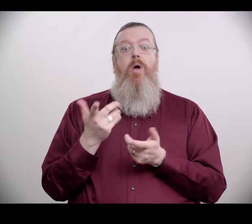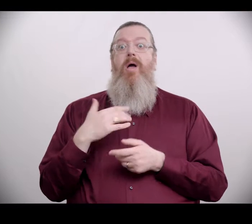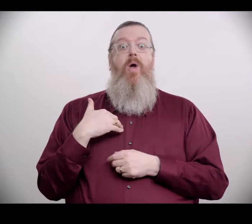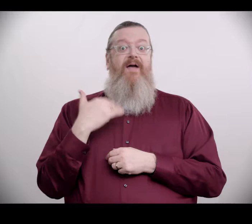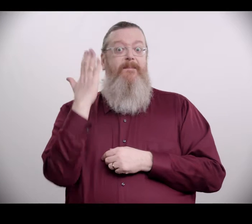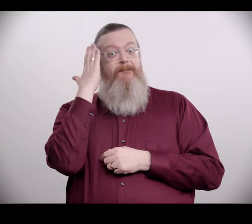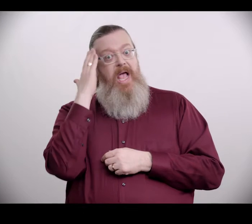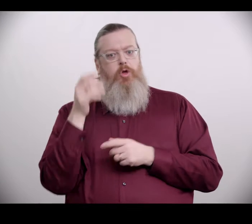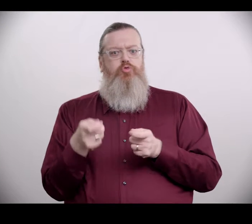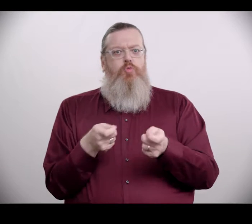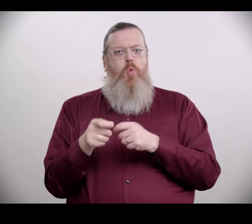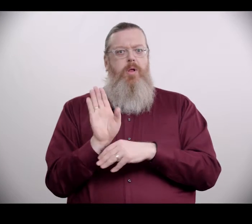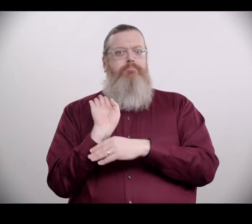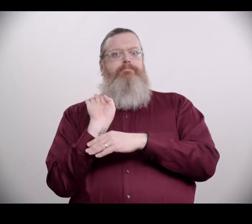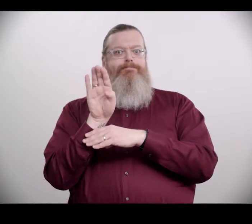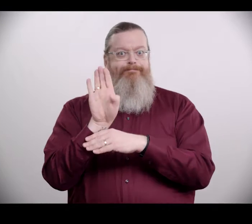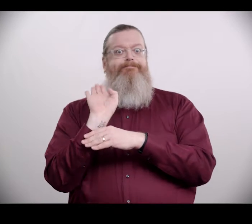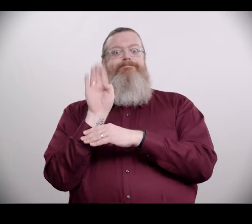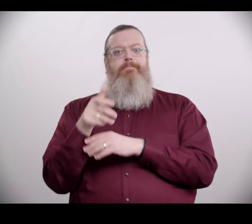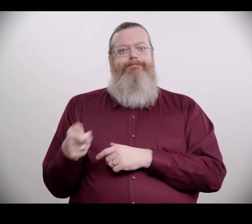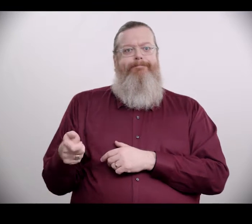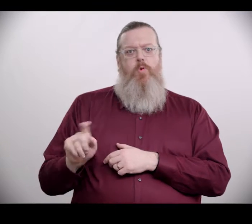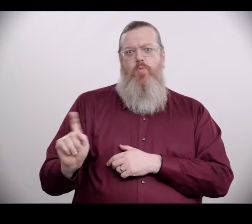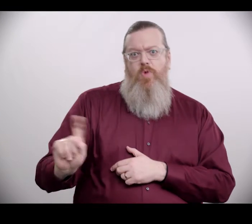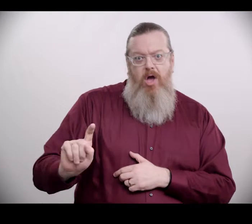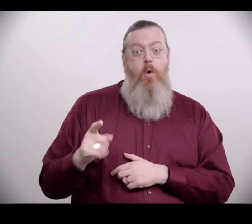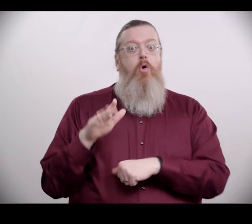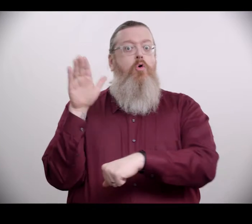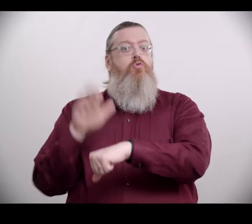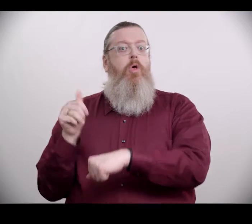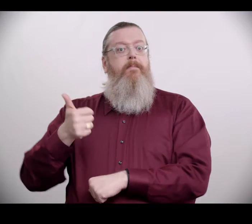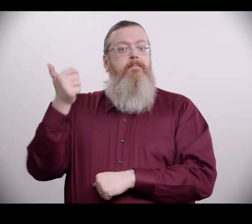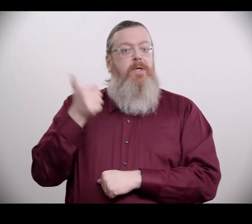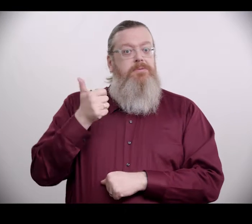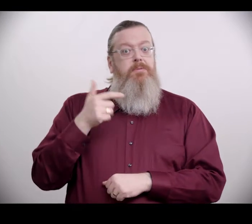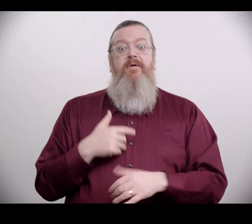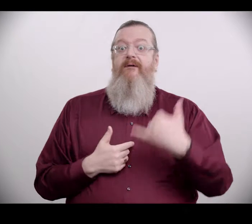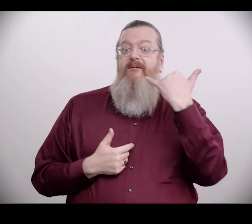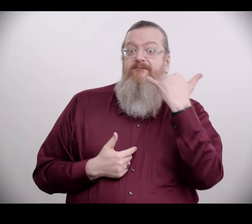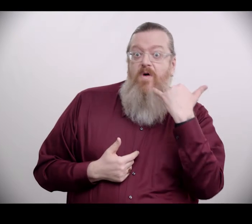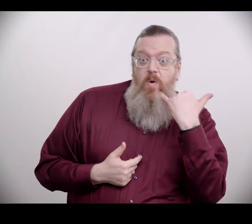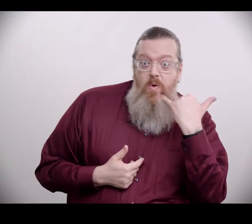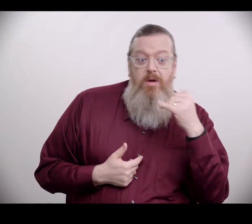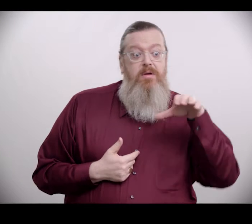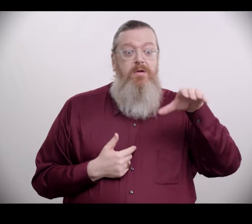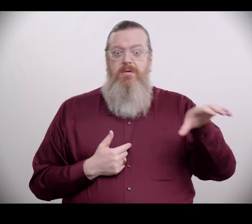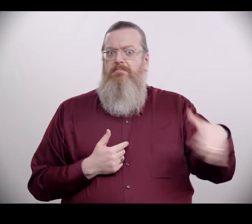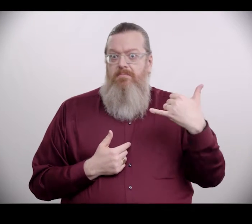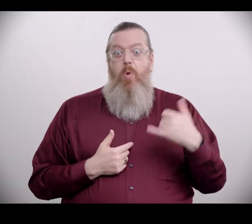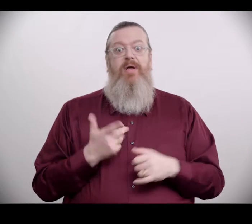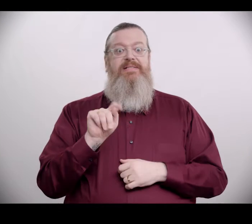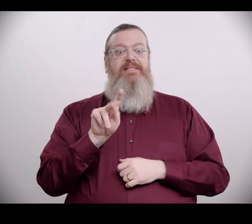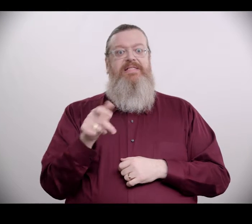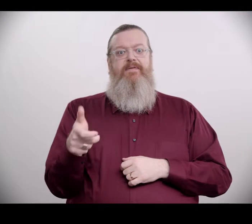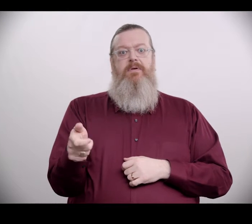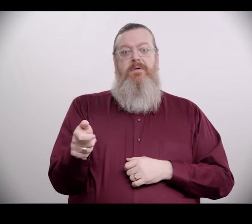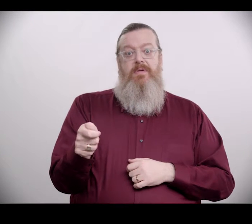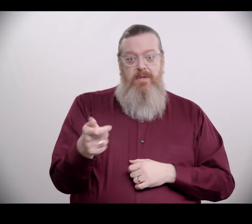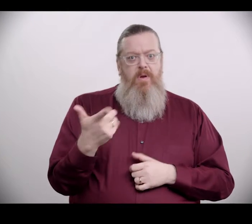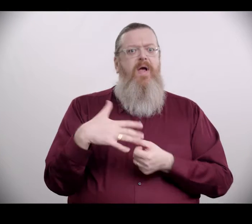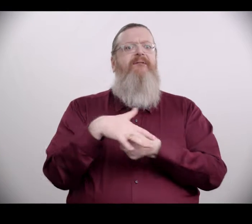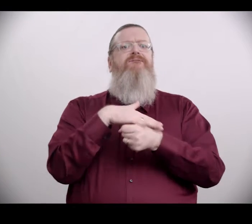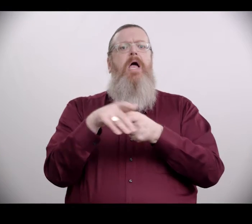operation of bed controls, call button, telephone, television, environmental controls, fire alarm